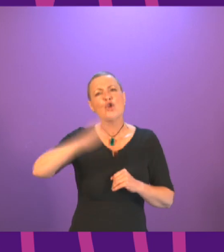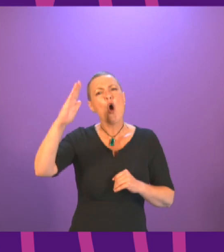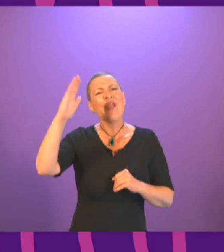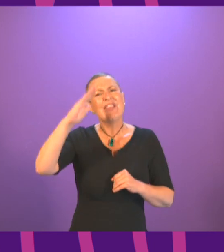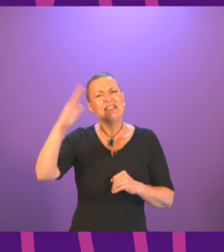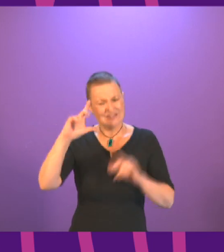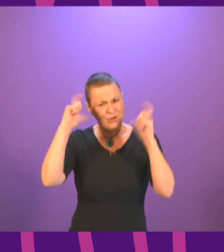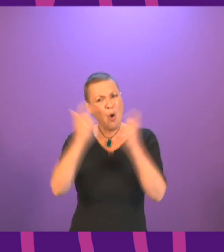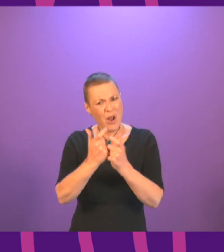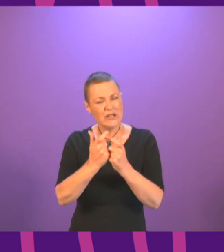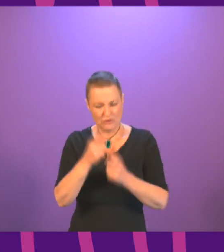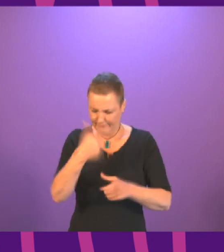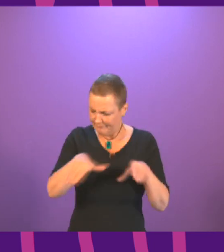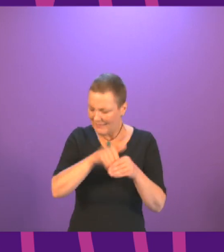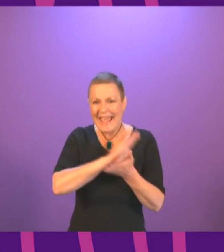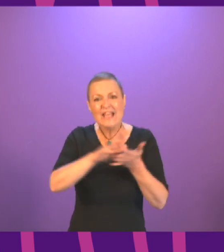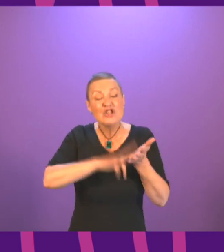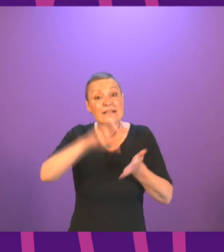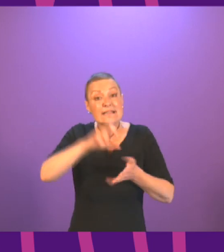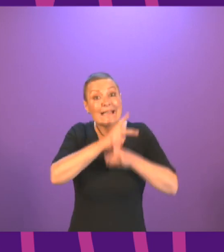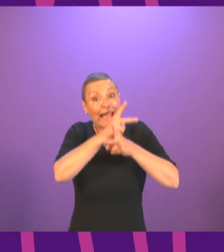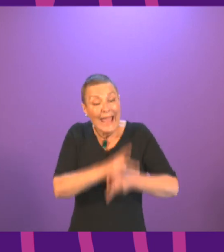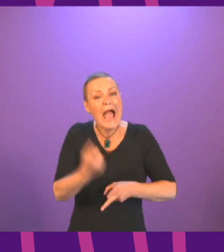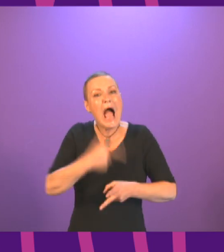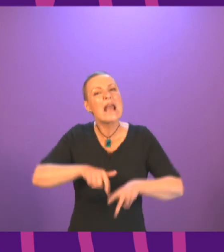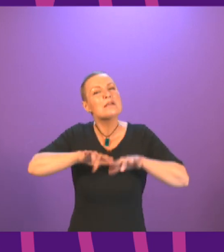East Scotland College who are undertaking a higher national certificate in care and